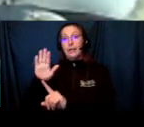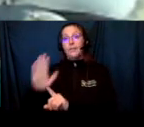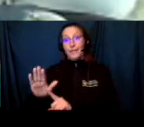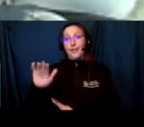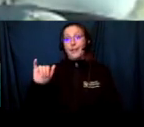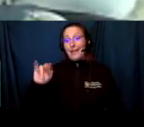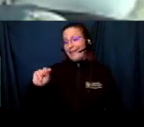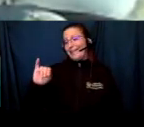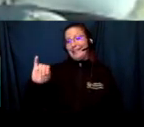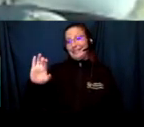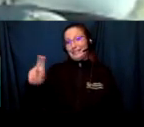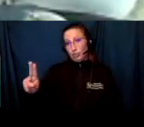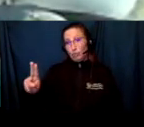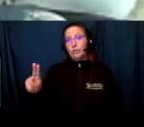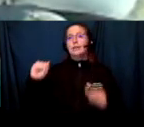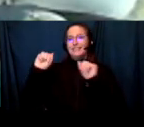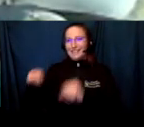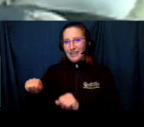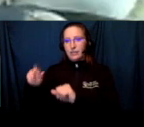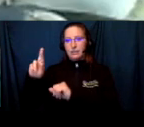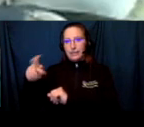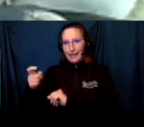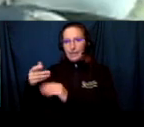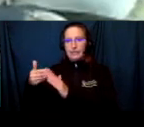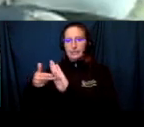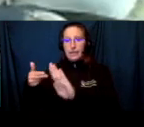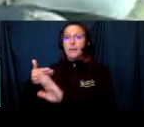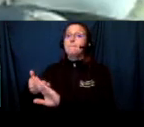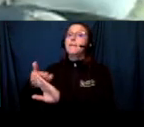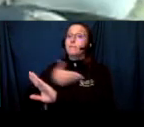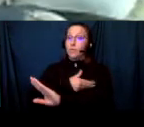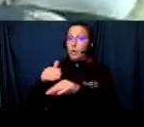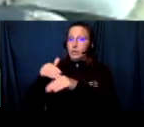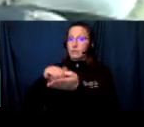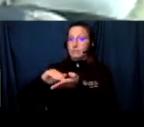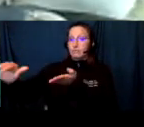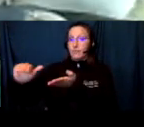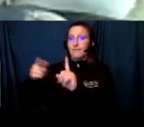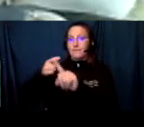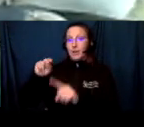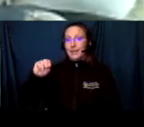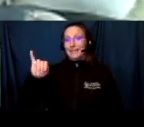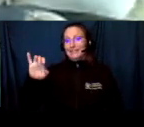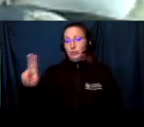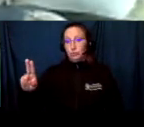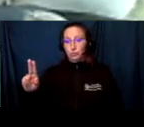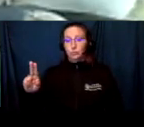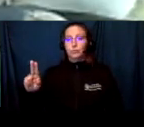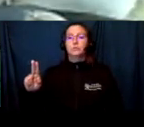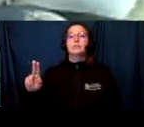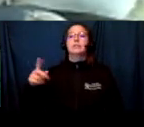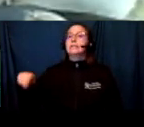doing diagnostics prior to discharge from the NICU. They haven't fully implemented that. They have